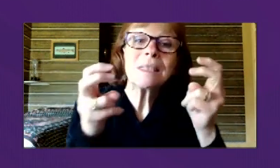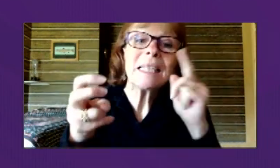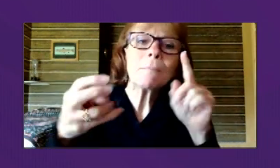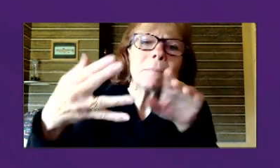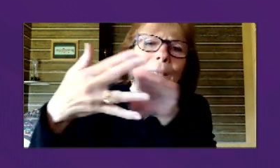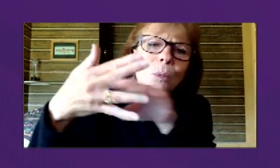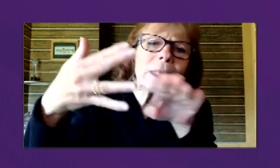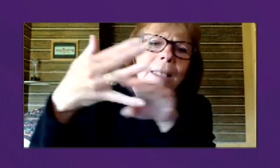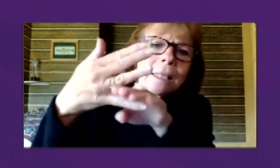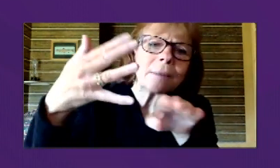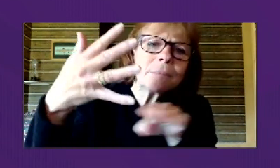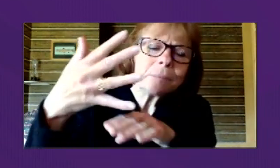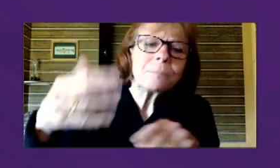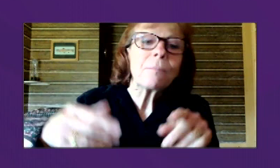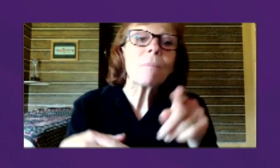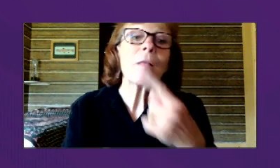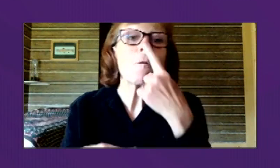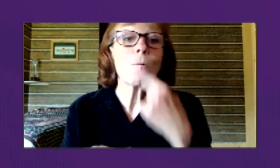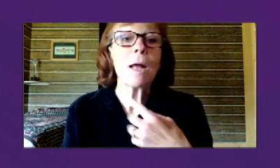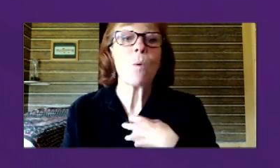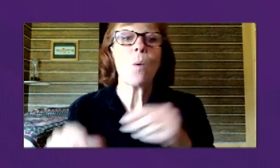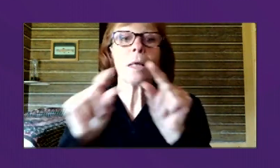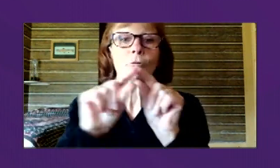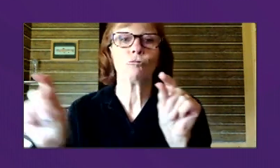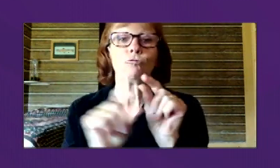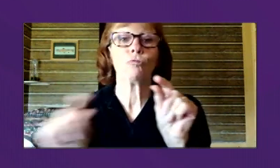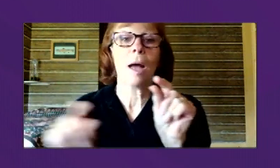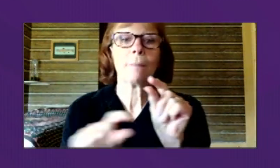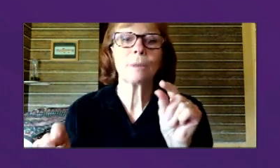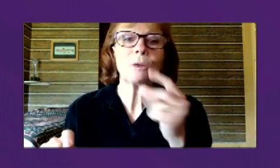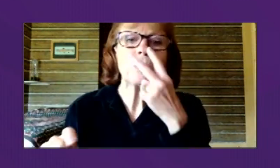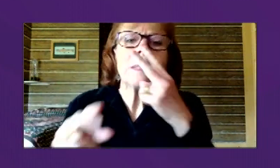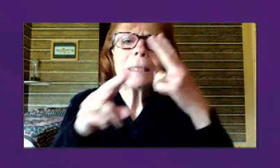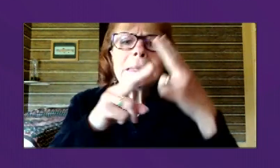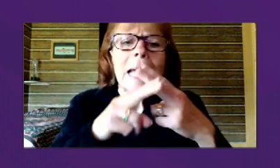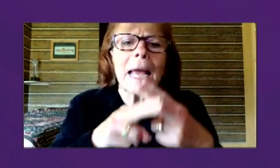Within the red and white stripes, you will see the names of hundreds of tribes within